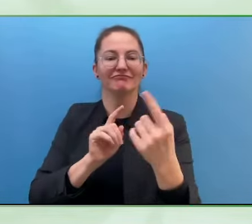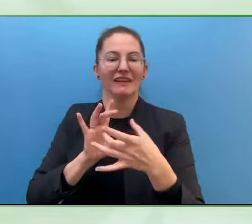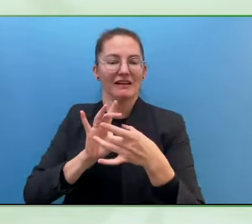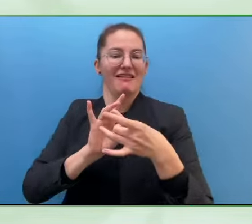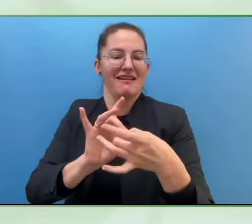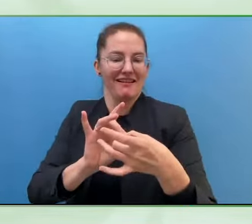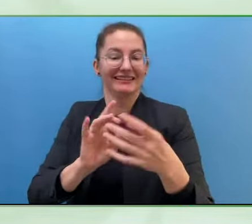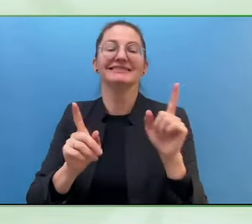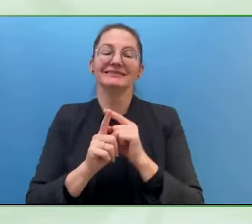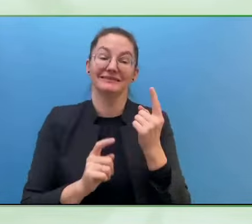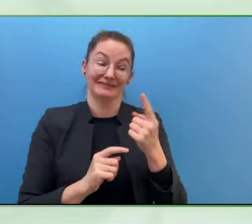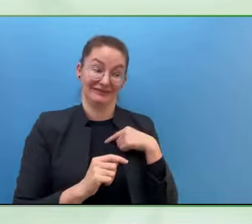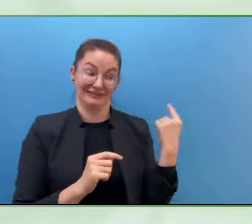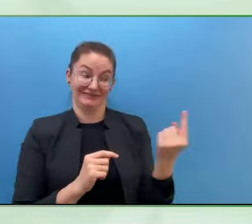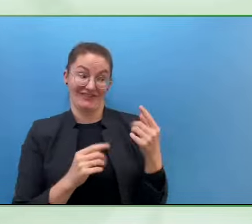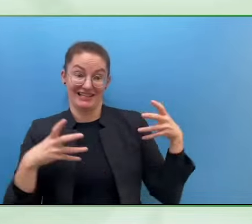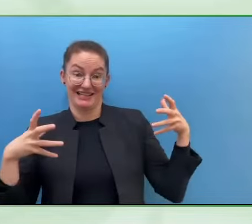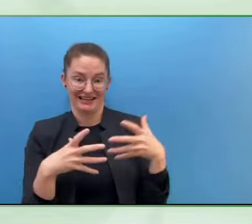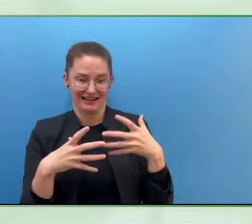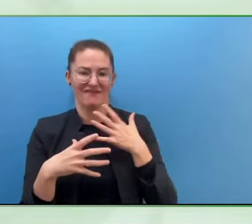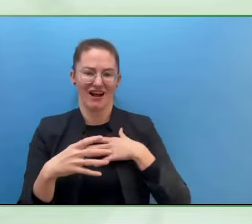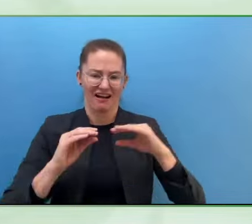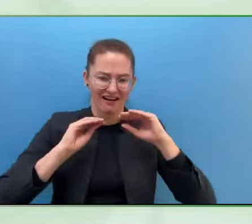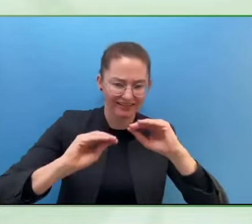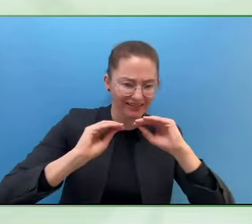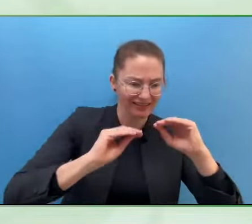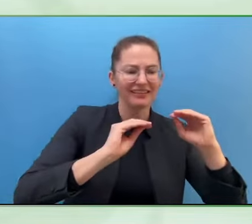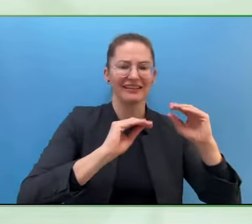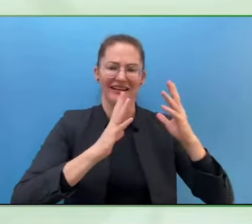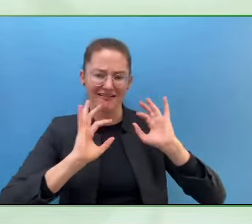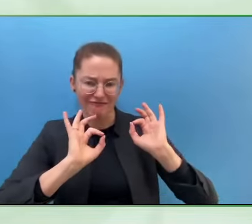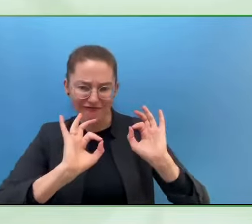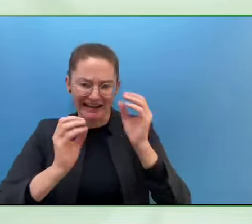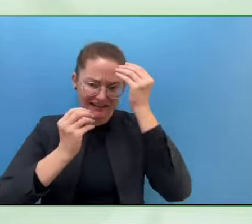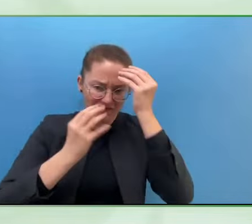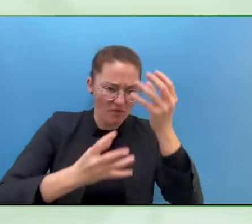so people come back into branches? How will this work?